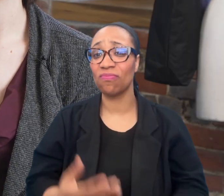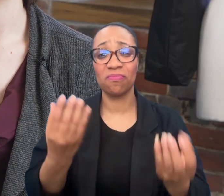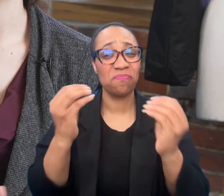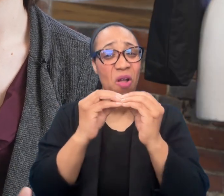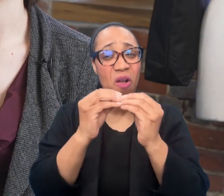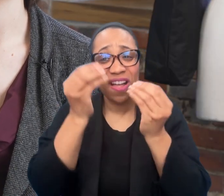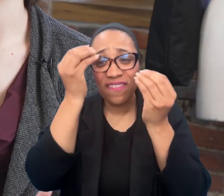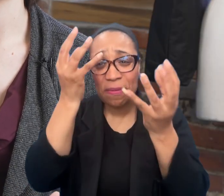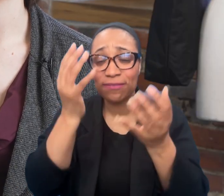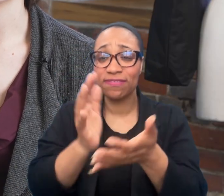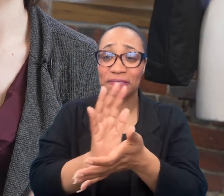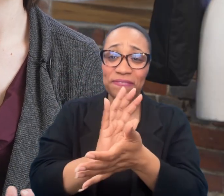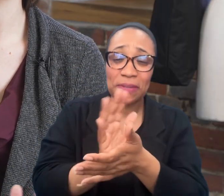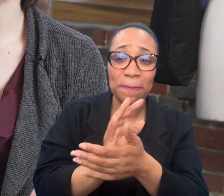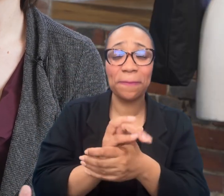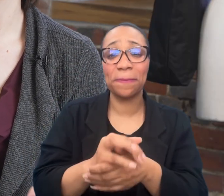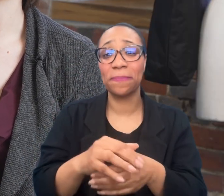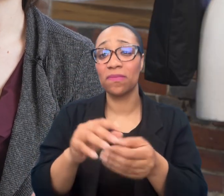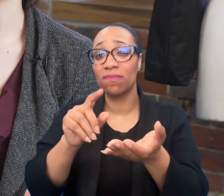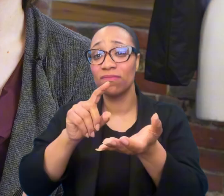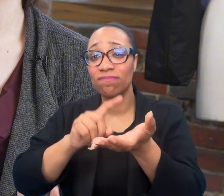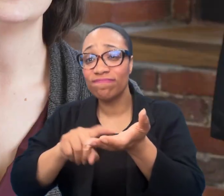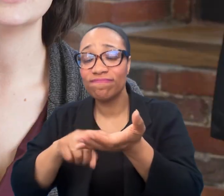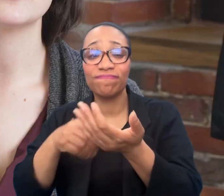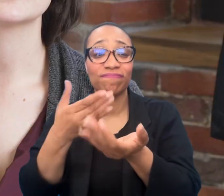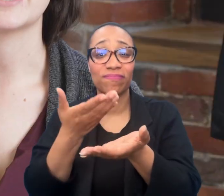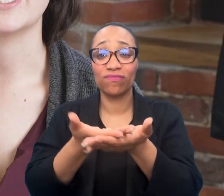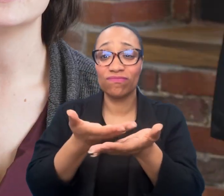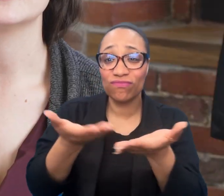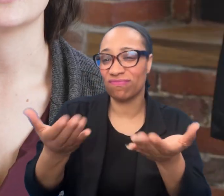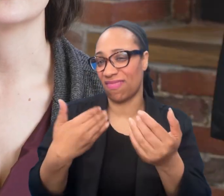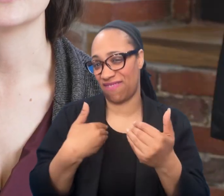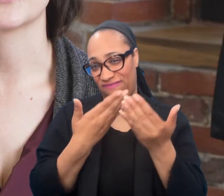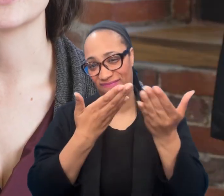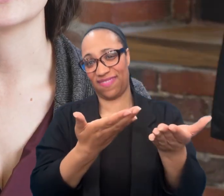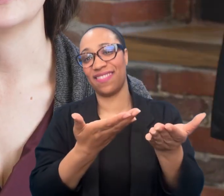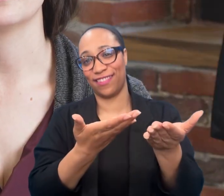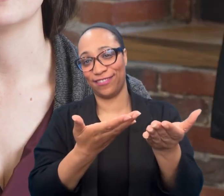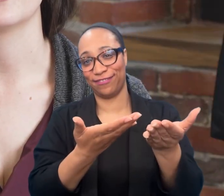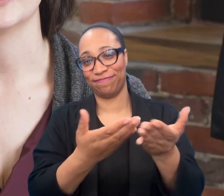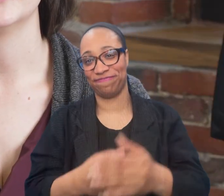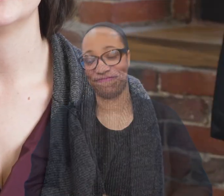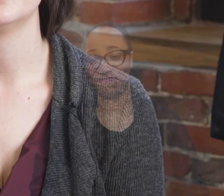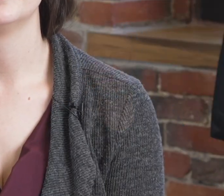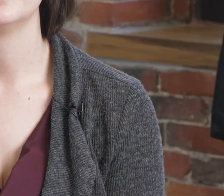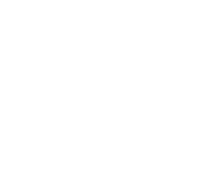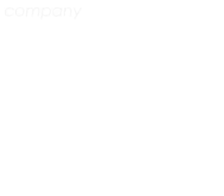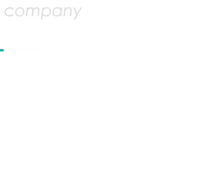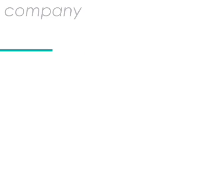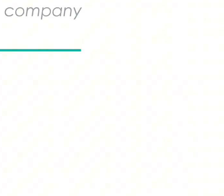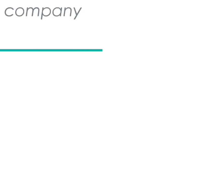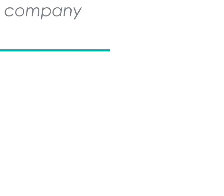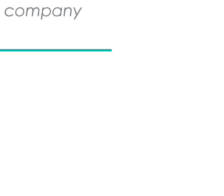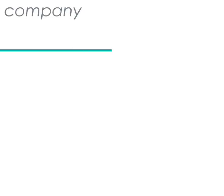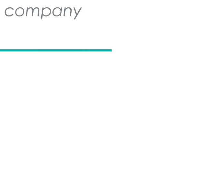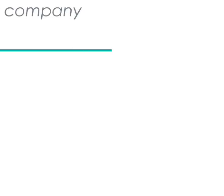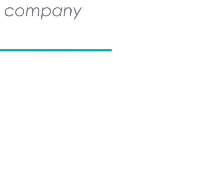website at acelleron.com we also have videos guides and other resources available for you